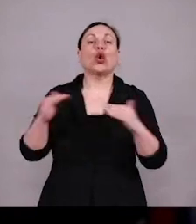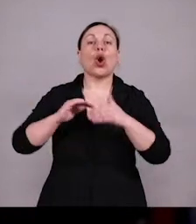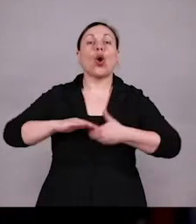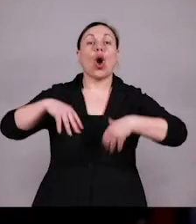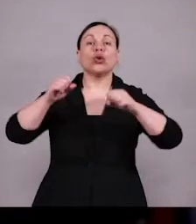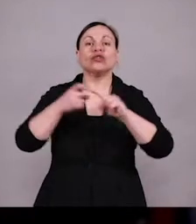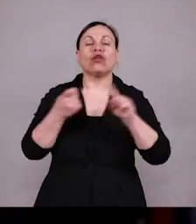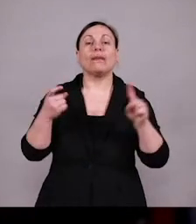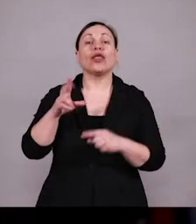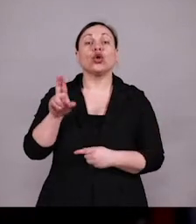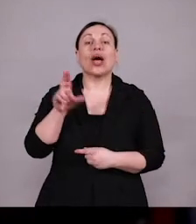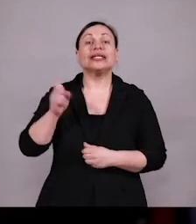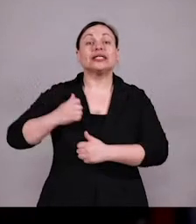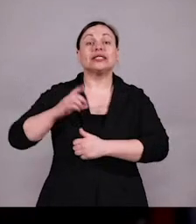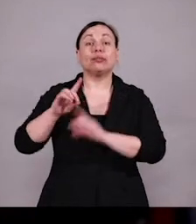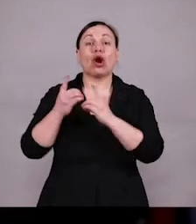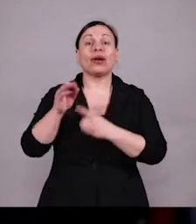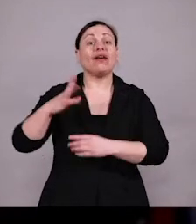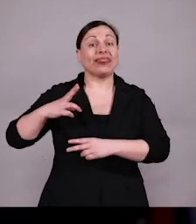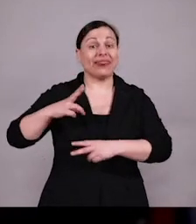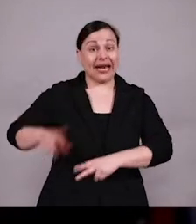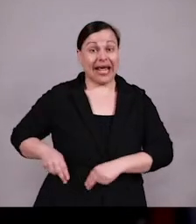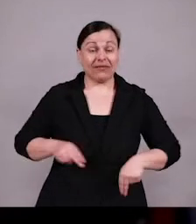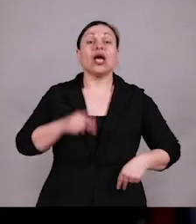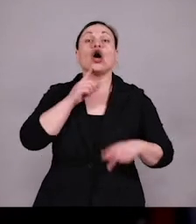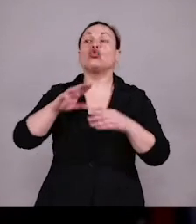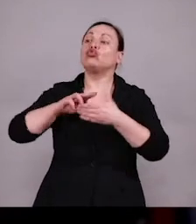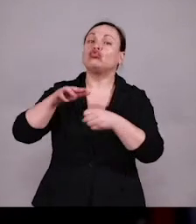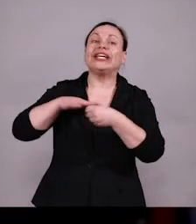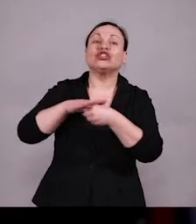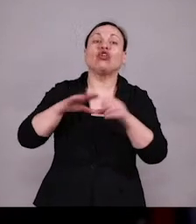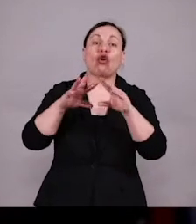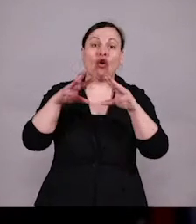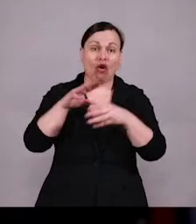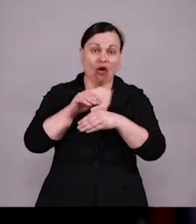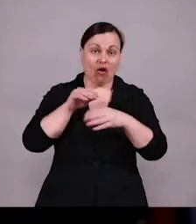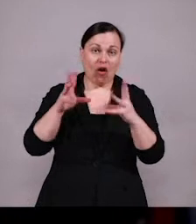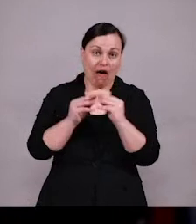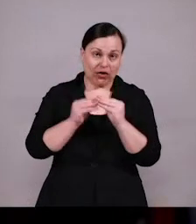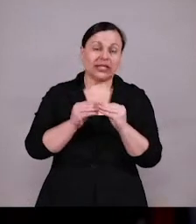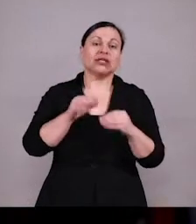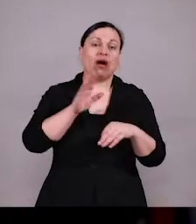Department of the Navy a regional conference on sexual assault and harassment at America's